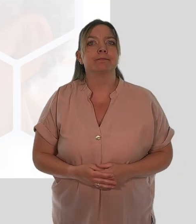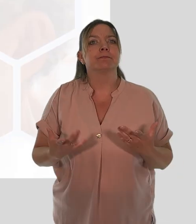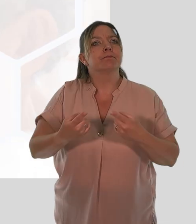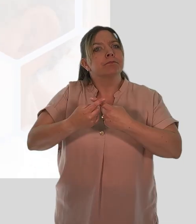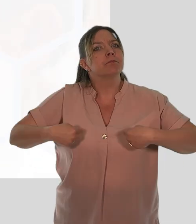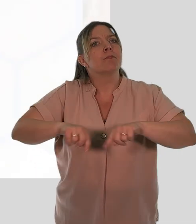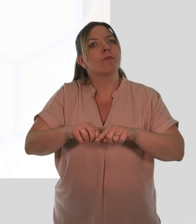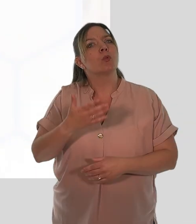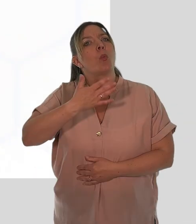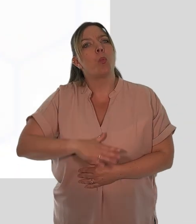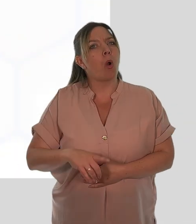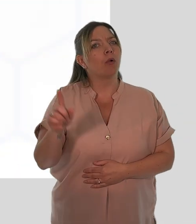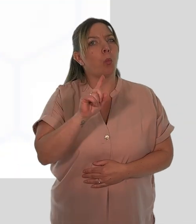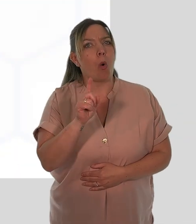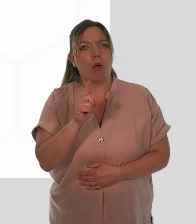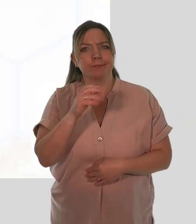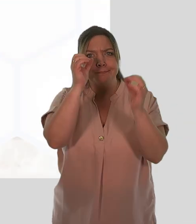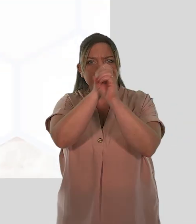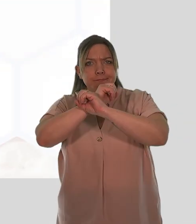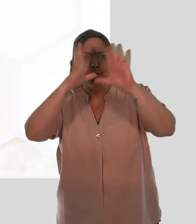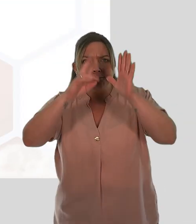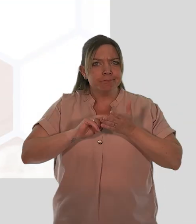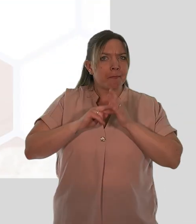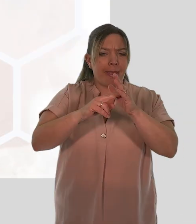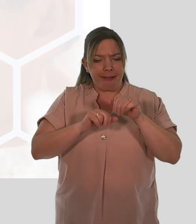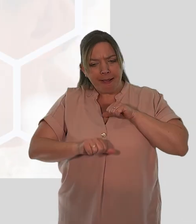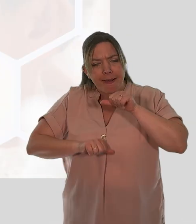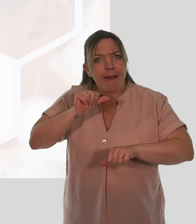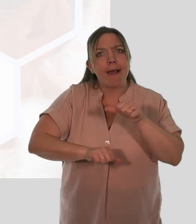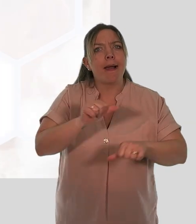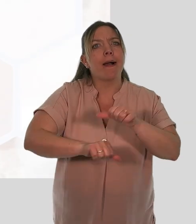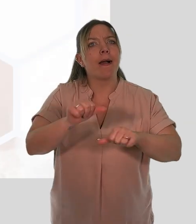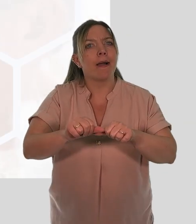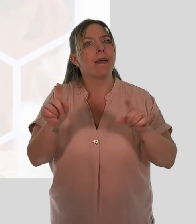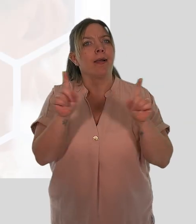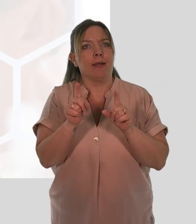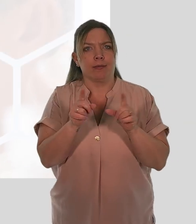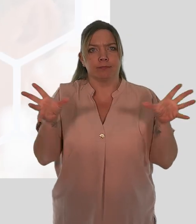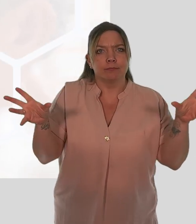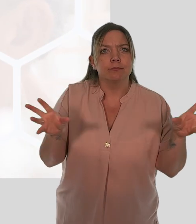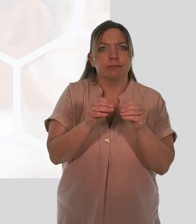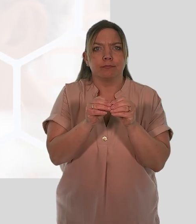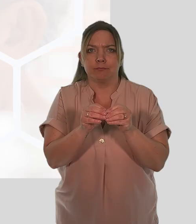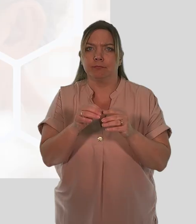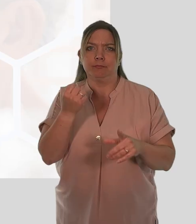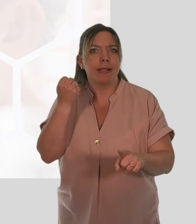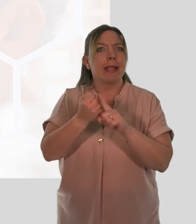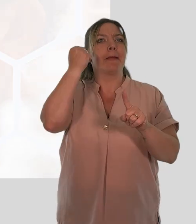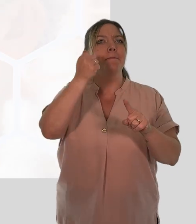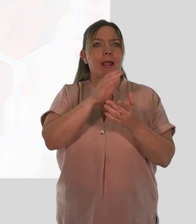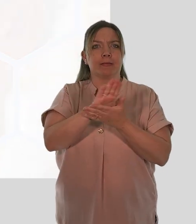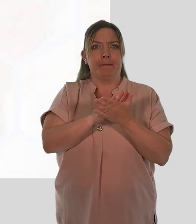the establishment of dementia as a global health policy. We went onto dementia risk reduction